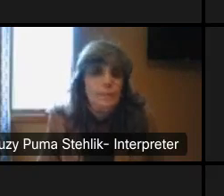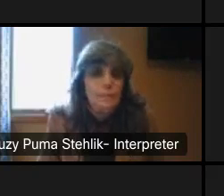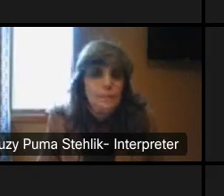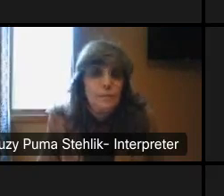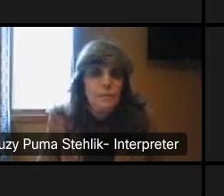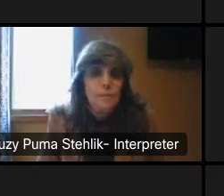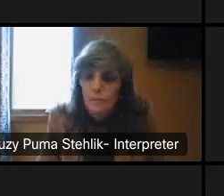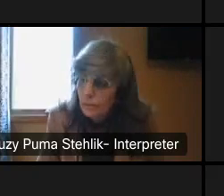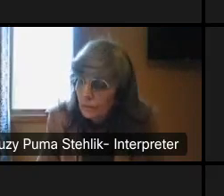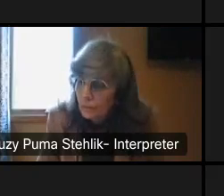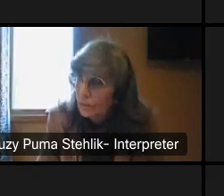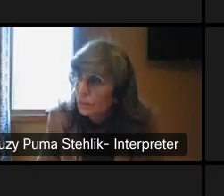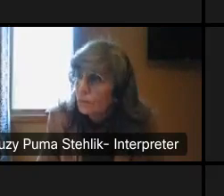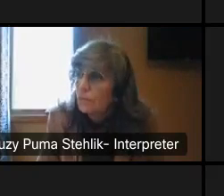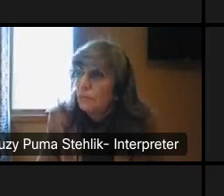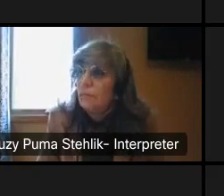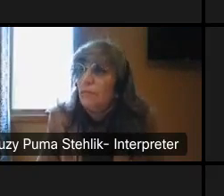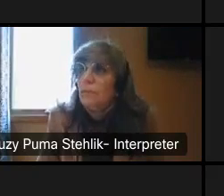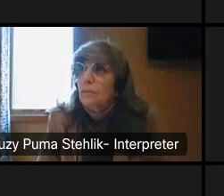The city is in favor of your suggestion.